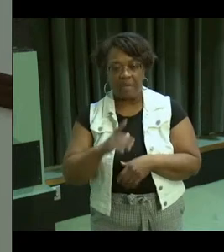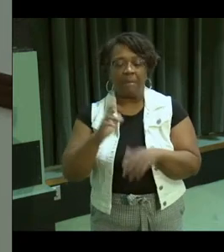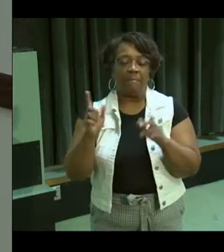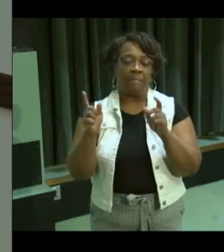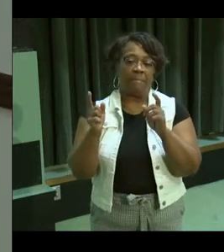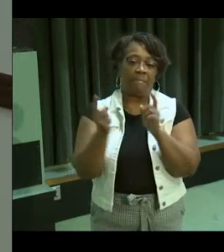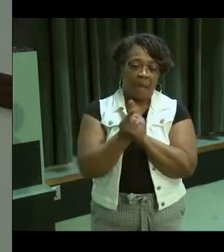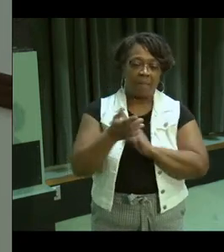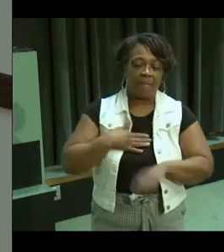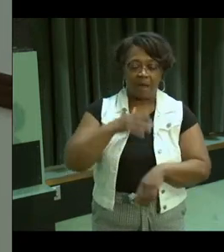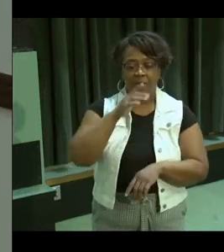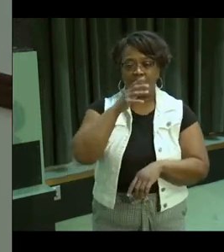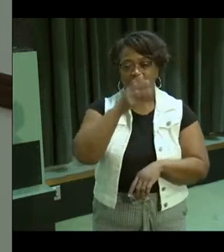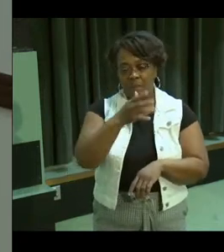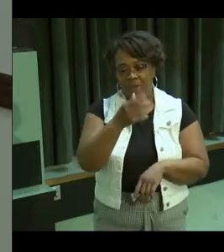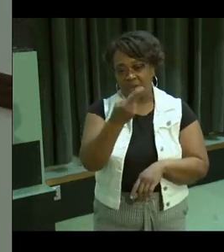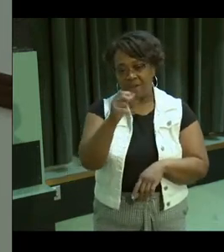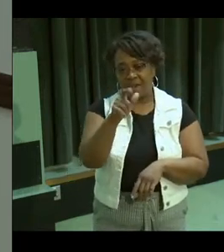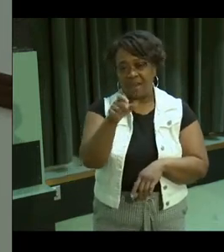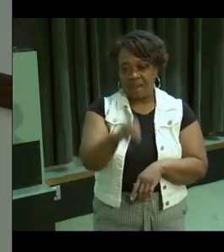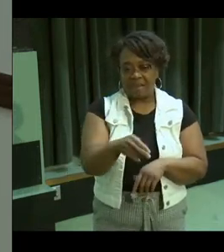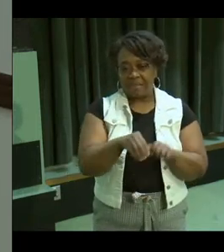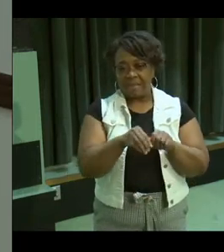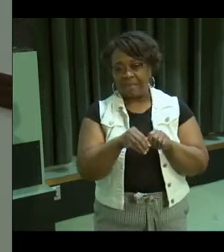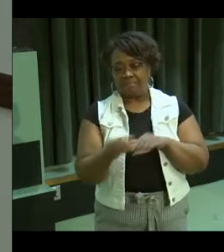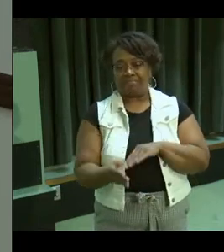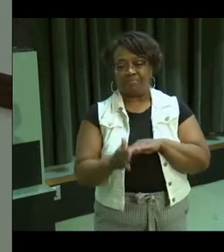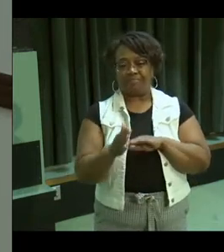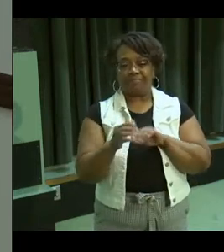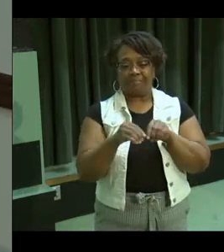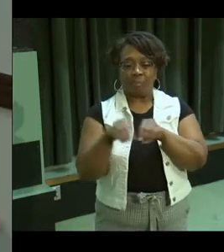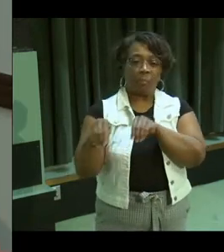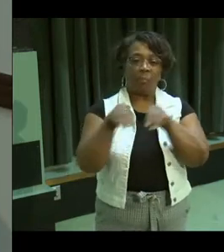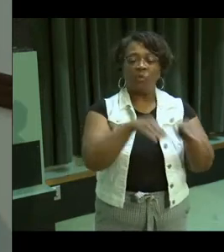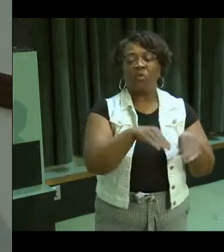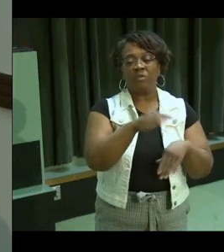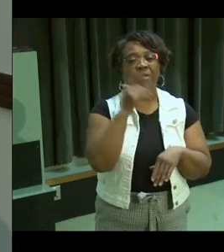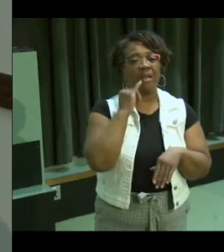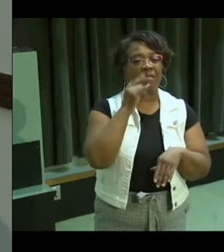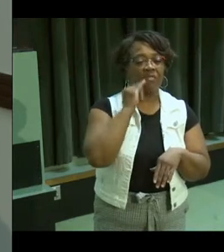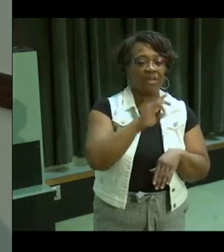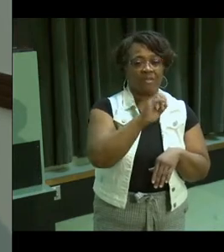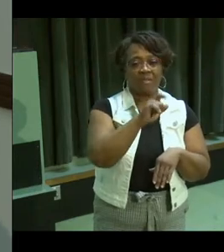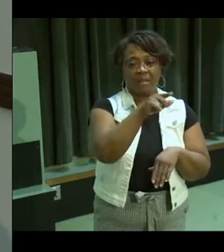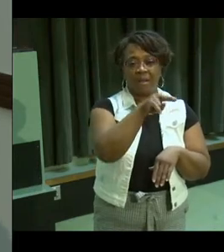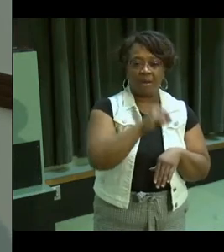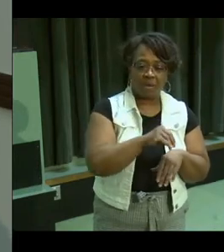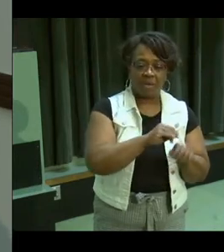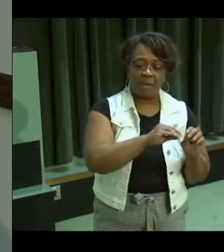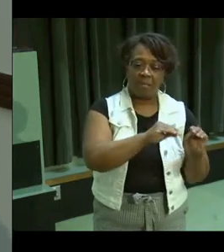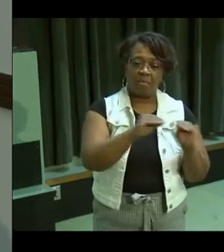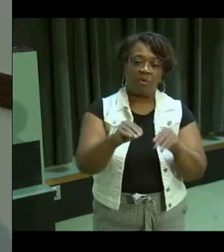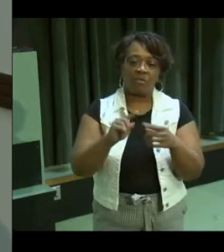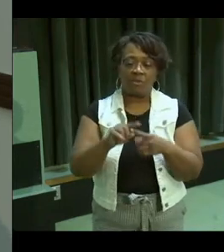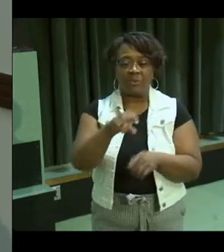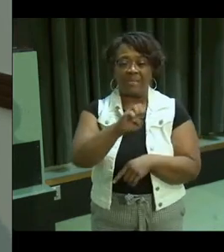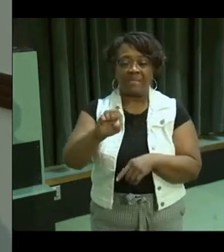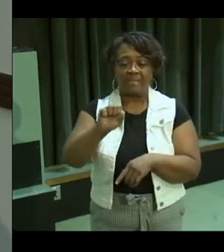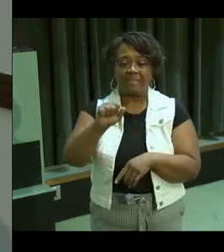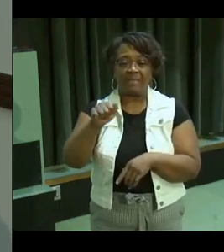California. Several years later, they moved to follow the crops